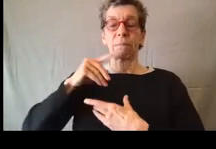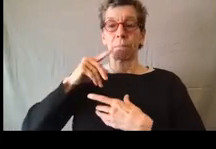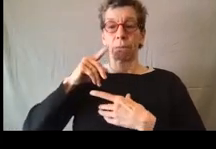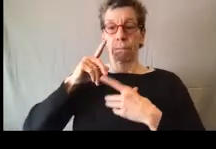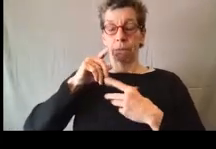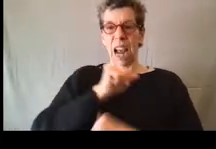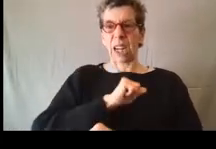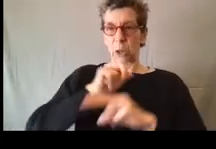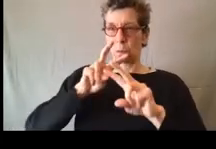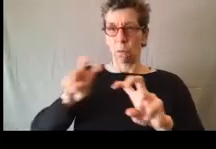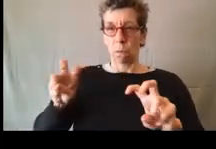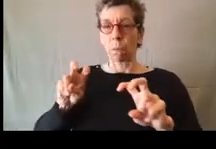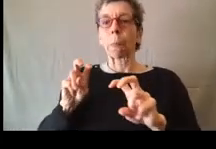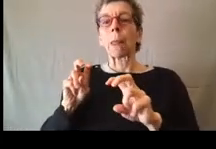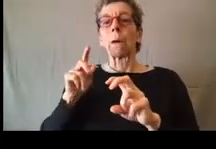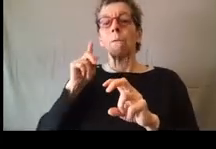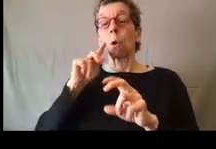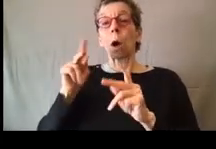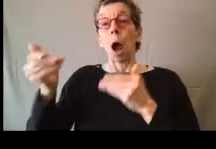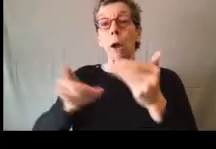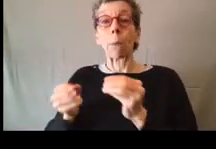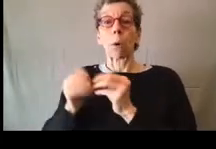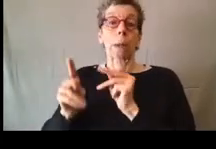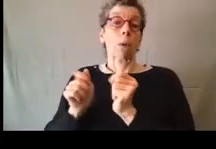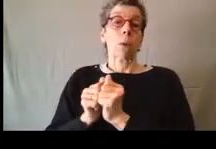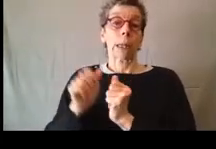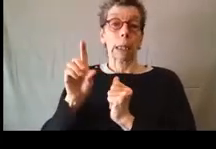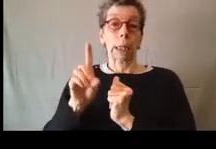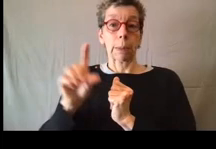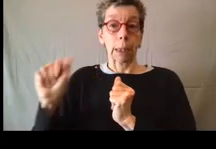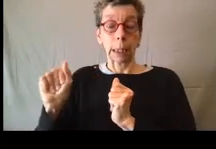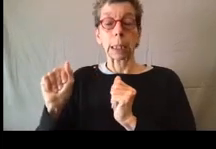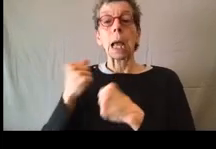with and without disabilities. And help make the case for more tailored interventions directly